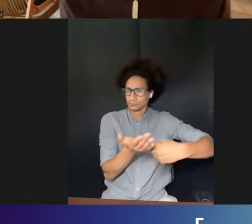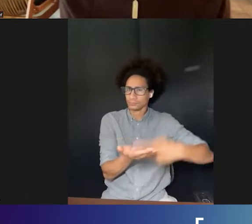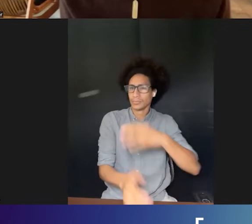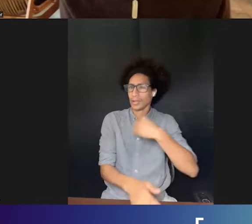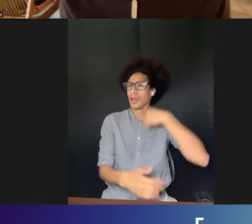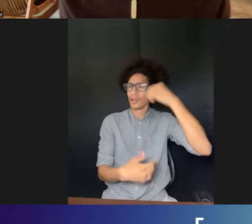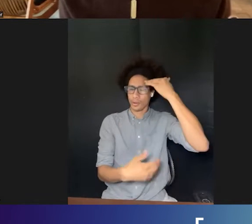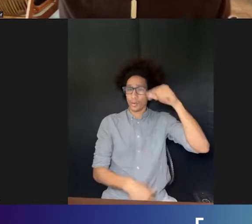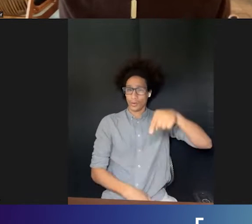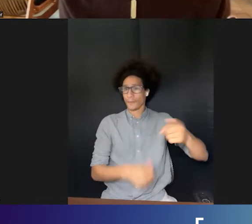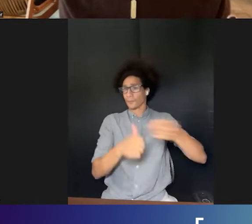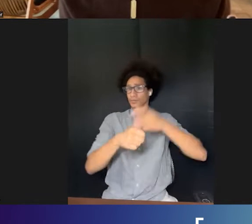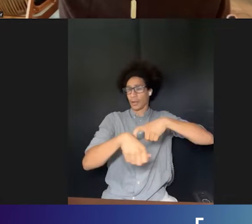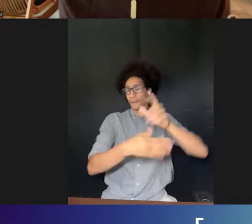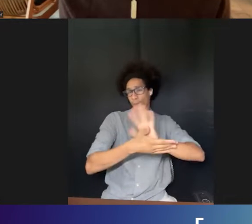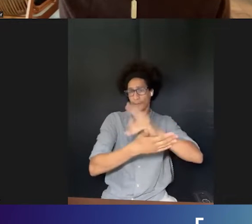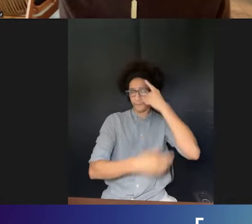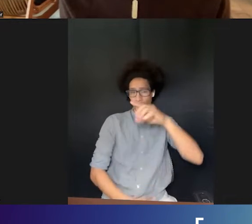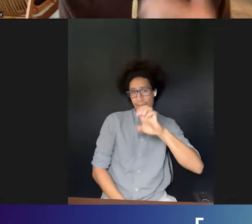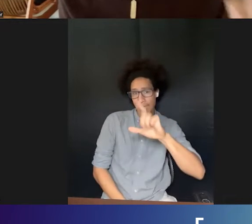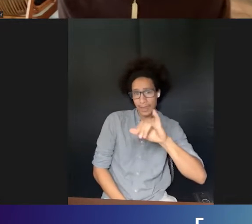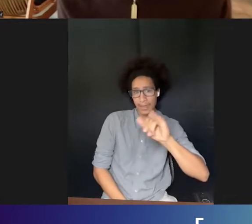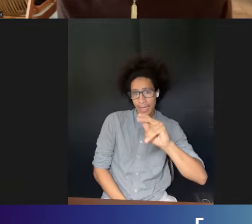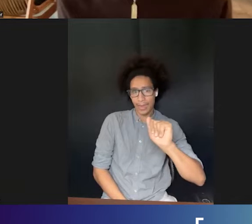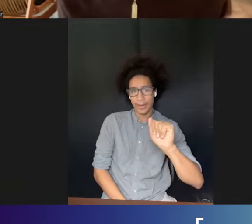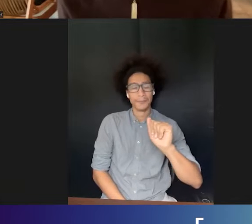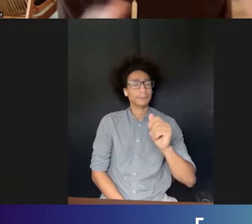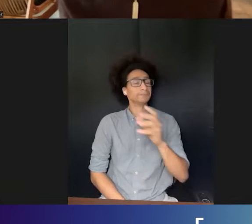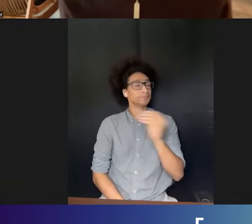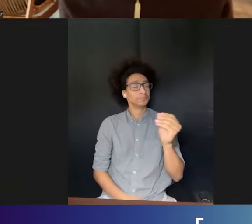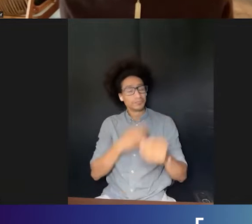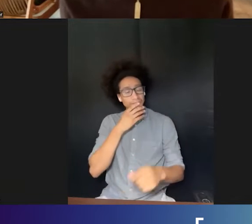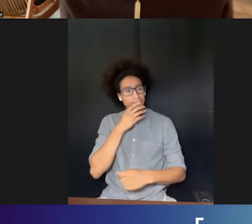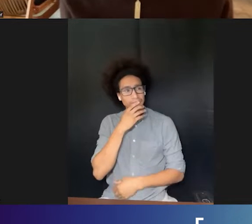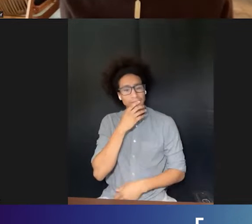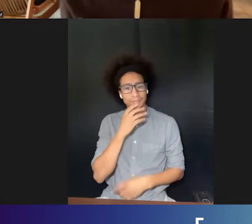And so, you know, as a goal, how can you position this to